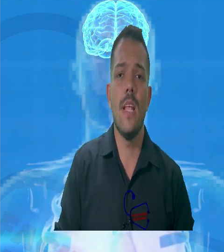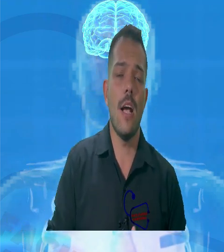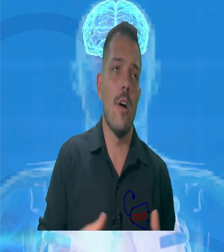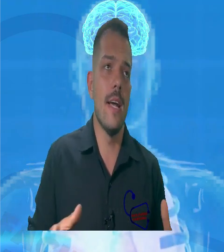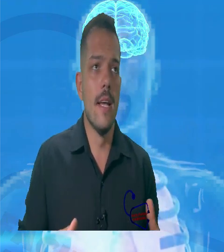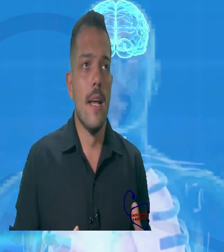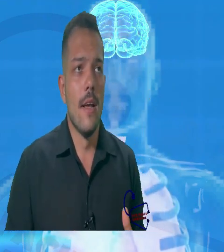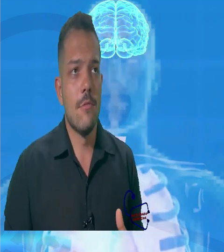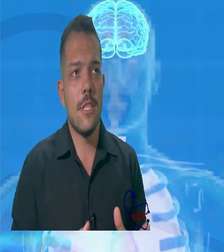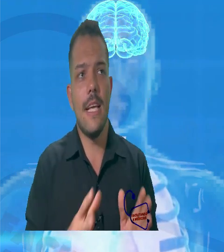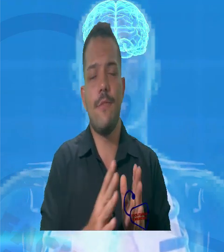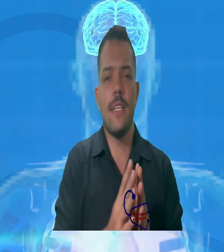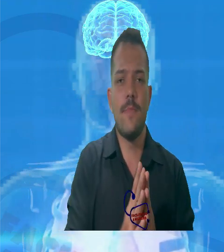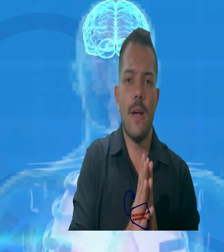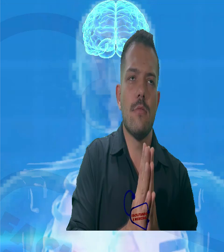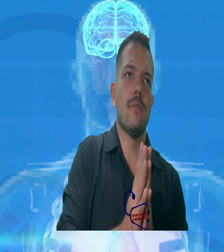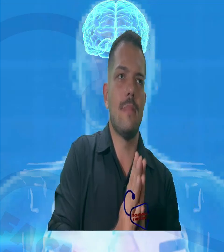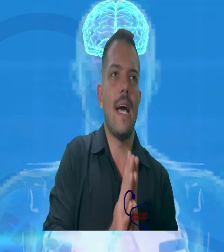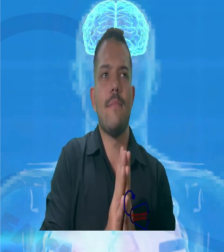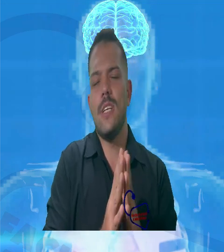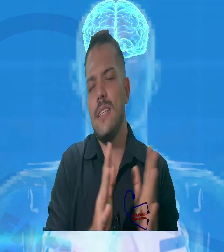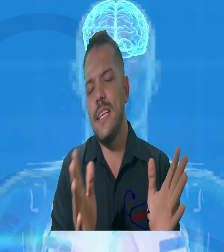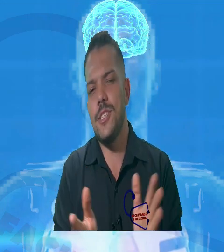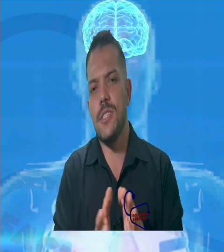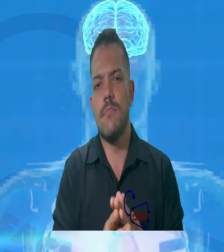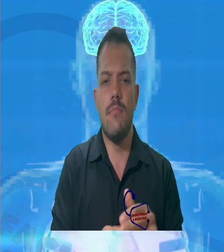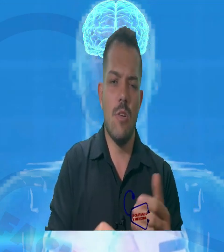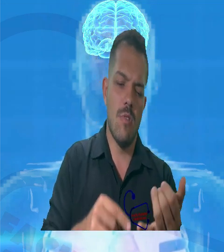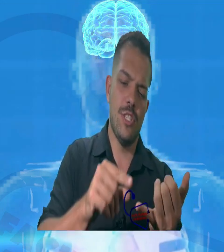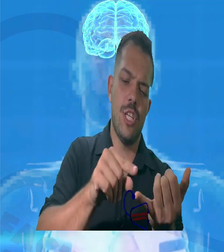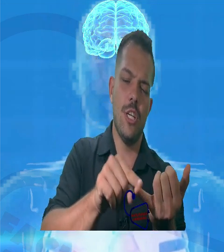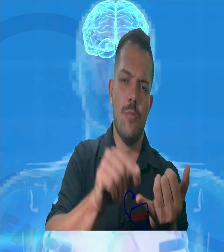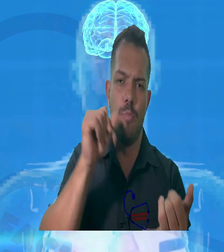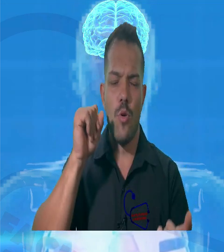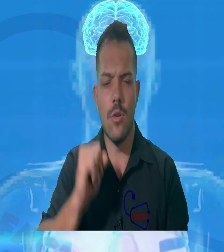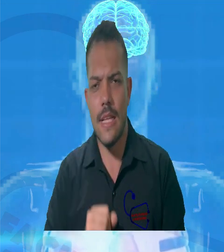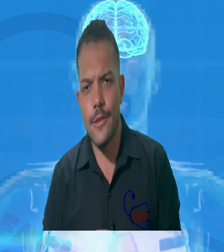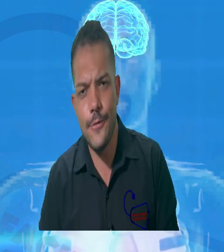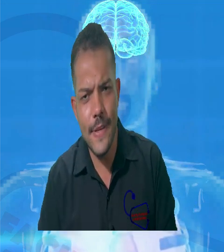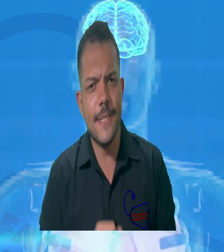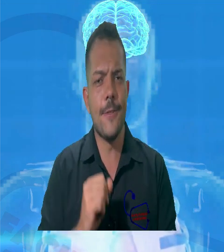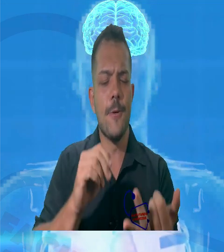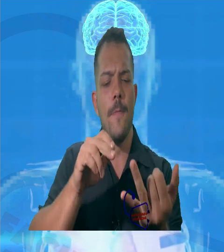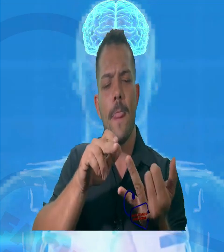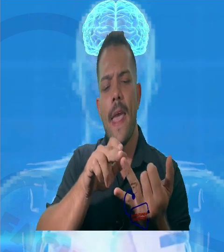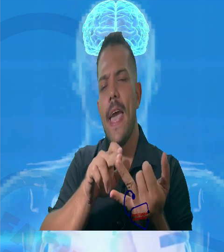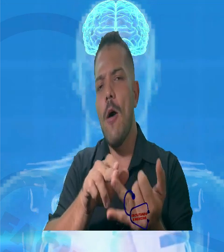now you must be wondering, I understand, I get it through physical contact, it is a